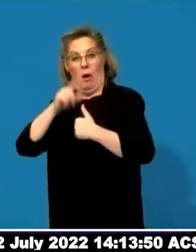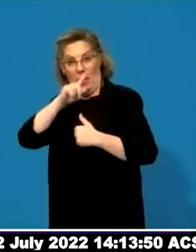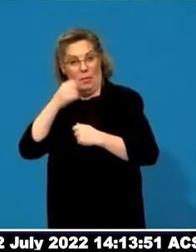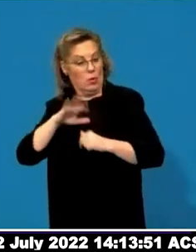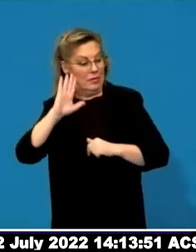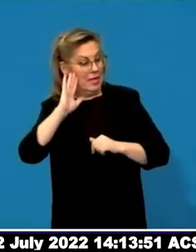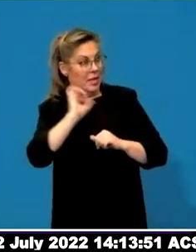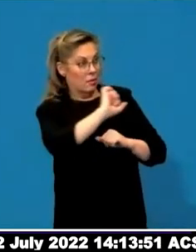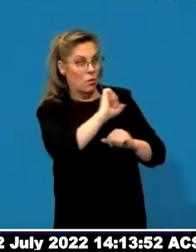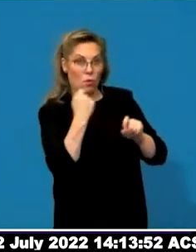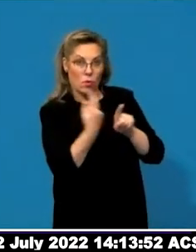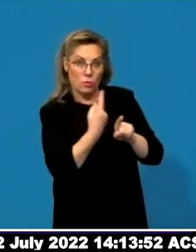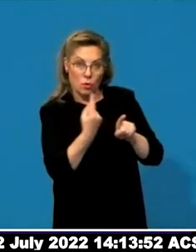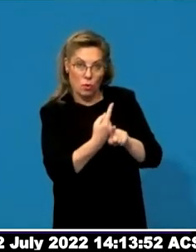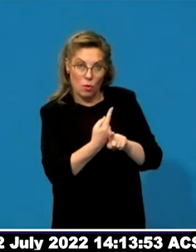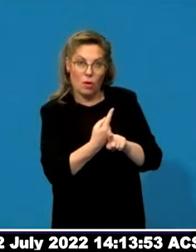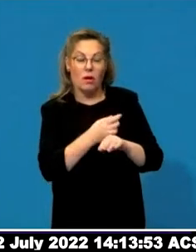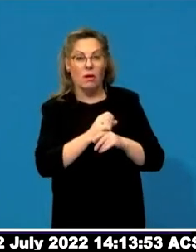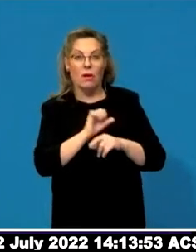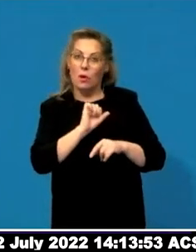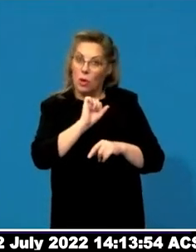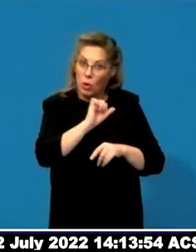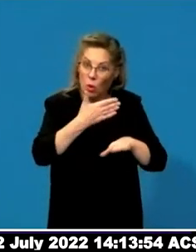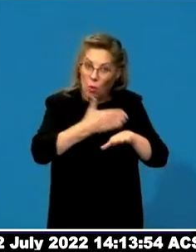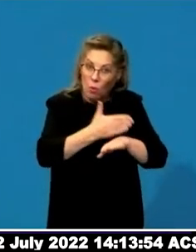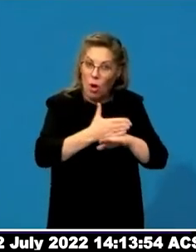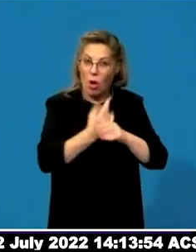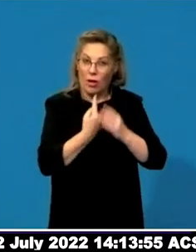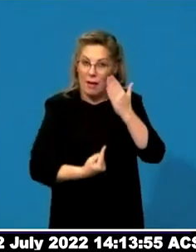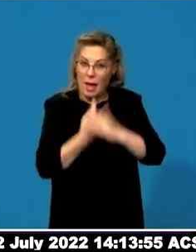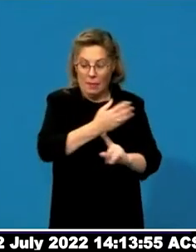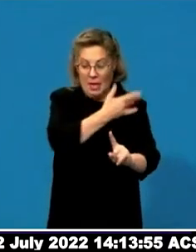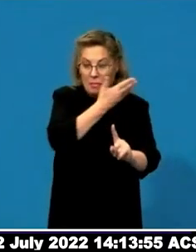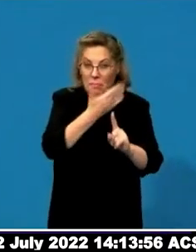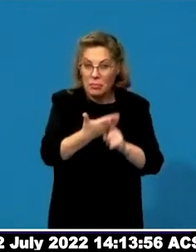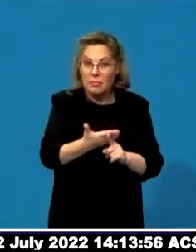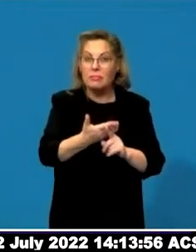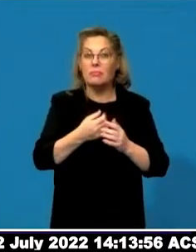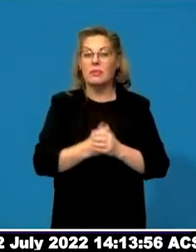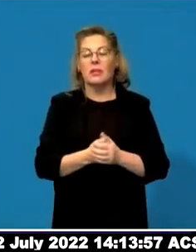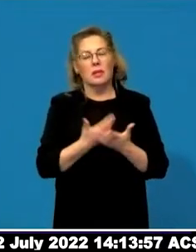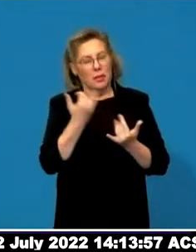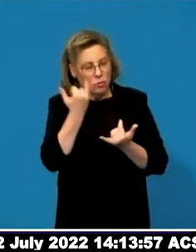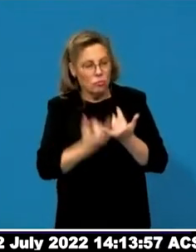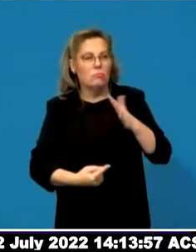Ngaanyatjarra Pitjantjatjara Yankunytjatjara region. Indeed, a very, very remote part of the country. So thank you very much.